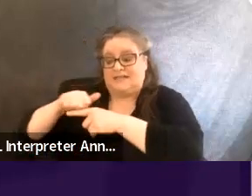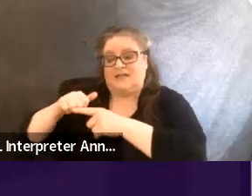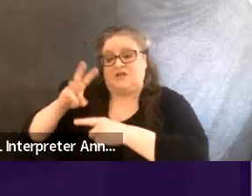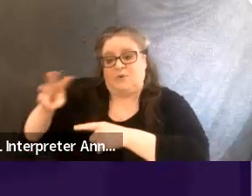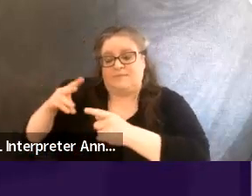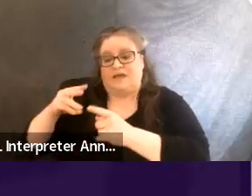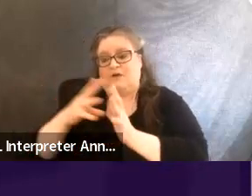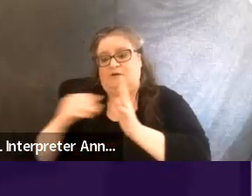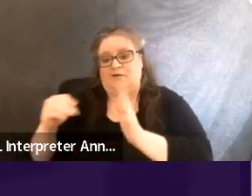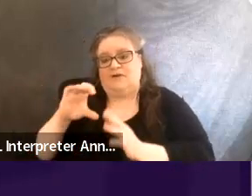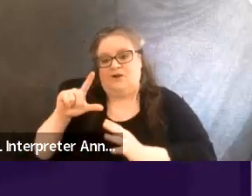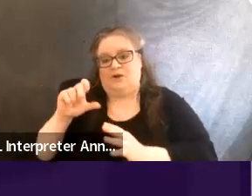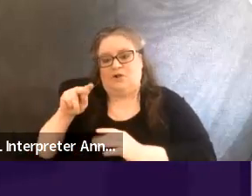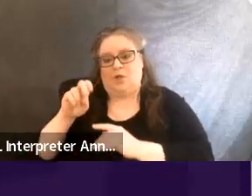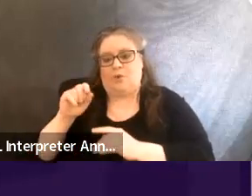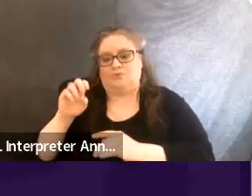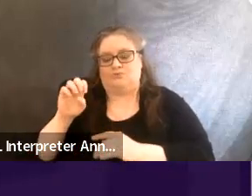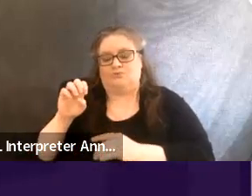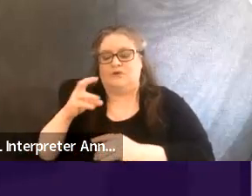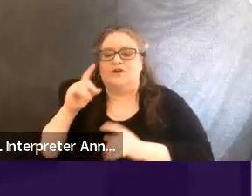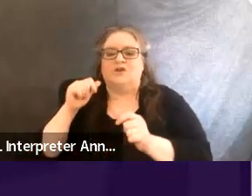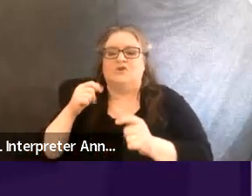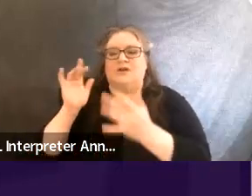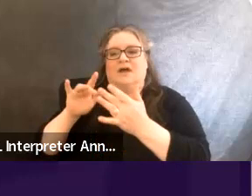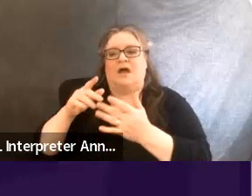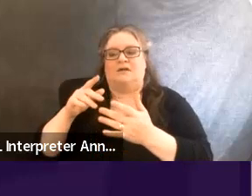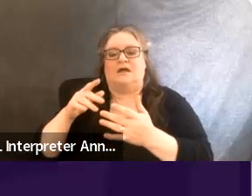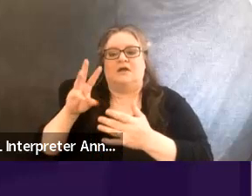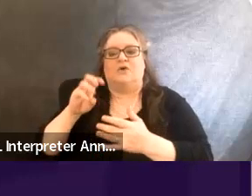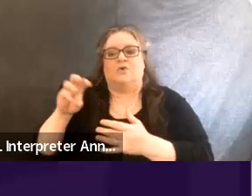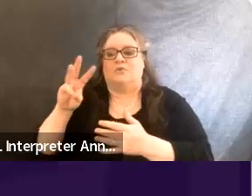You can probably contact your web hosting provider for help on that.